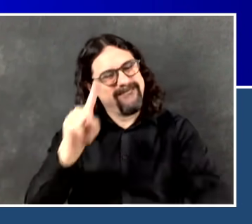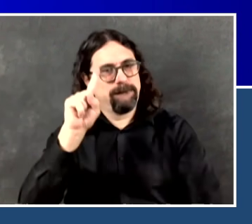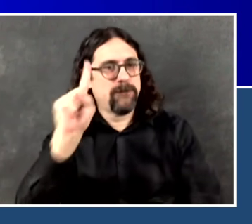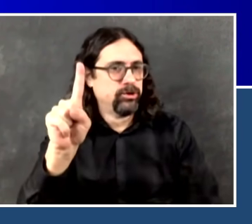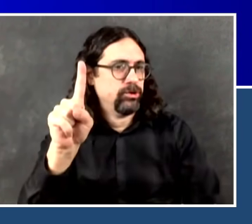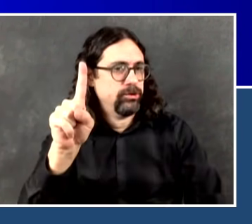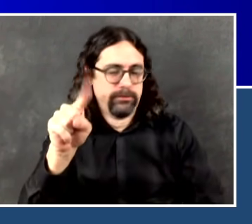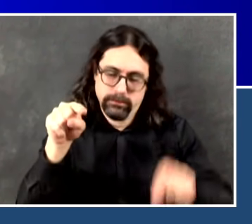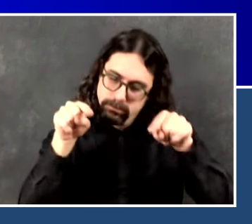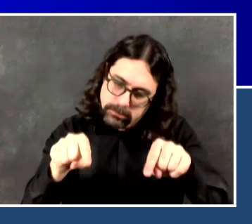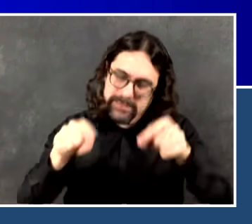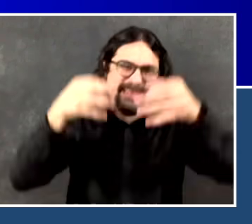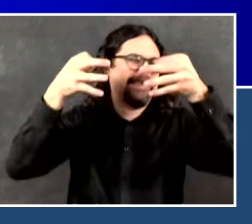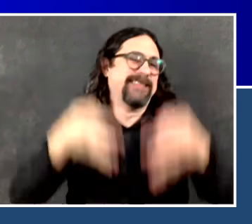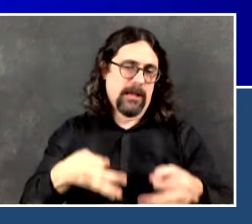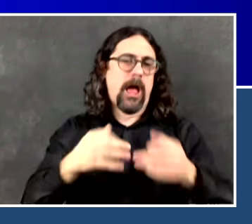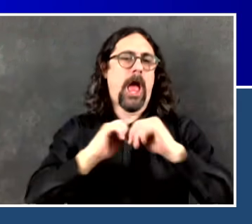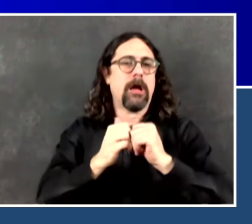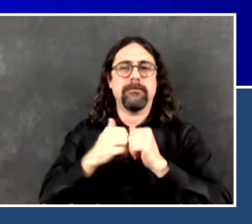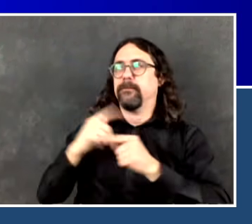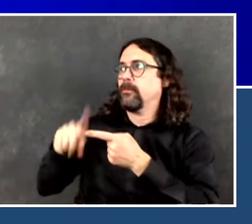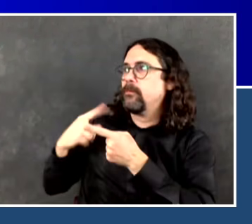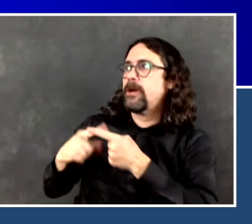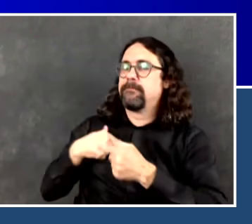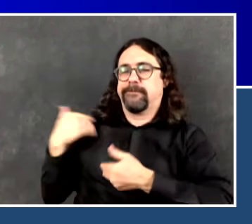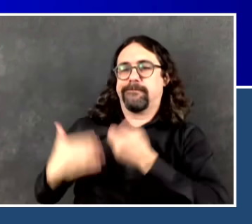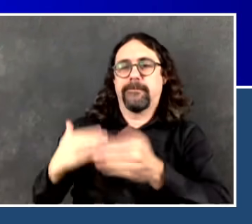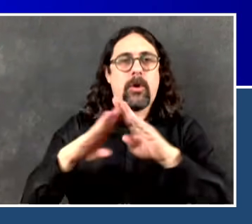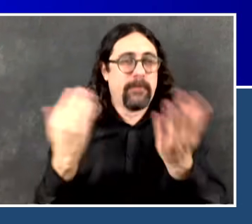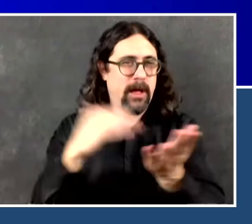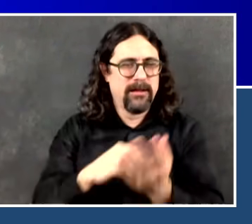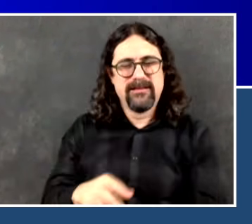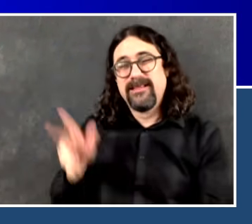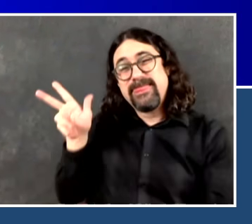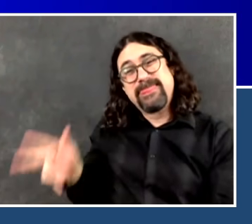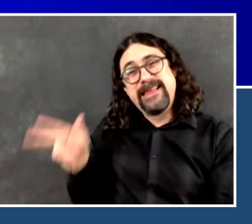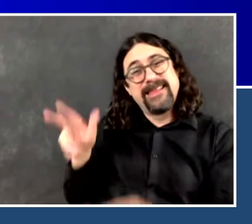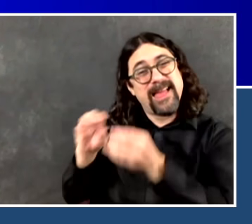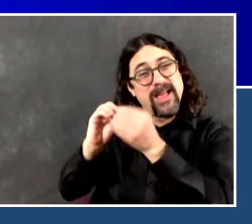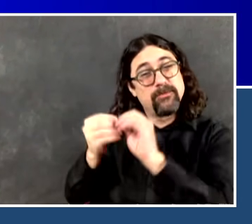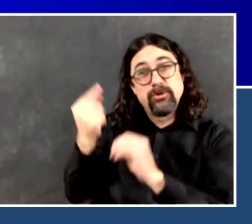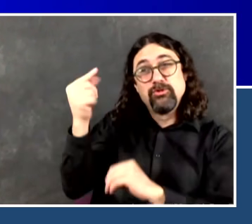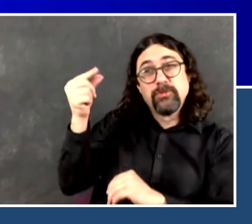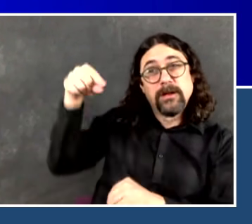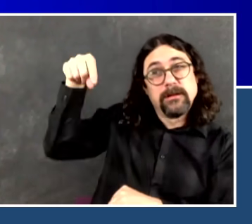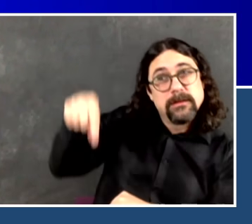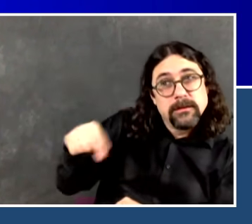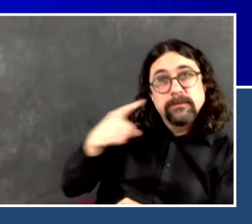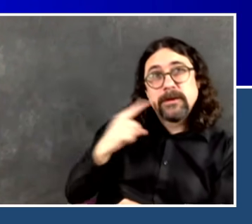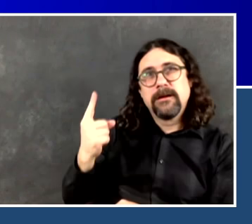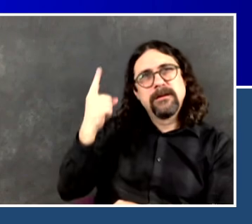US. AND MAKING THEM PIECE BY PIECE. TESTING TO SEE HOW THEY'RE WORKING AND